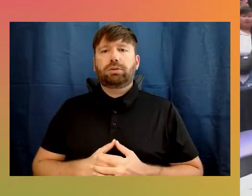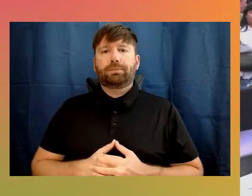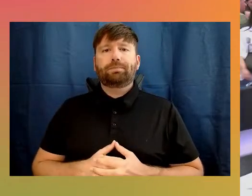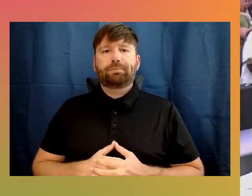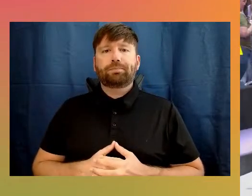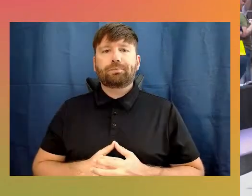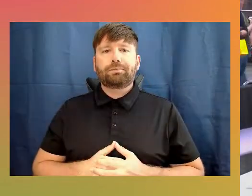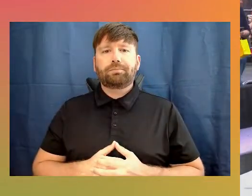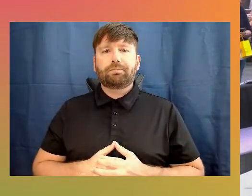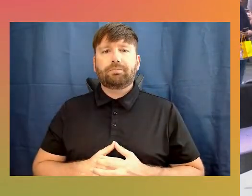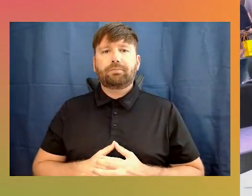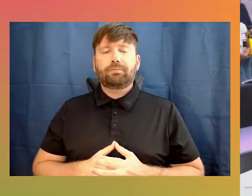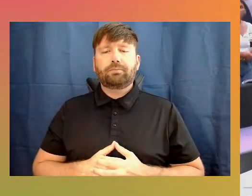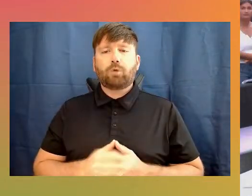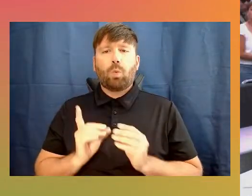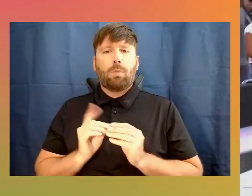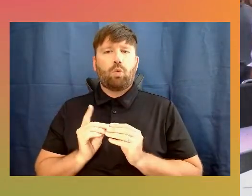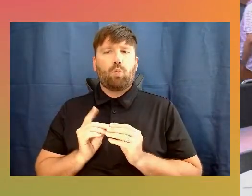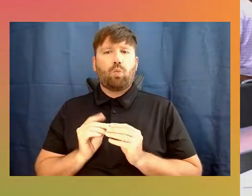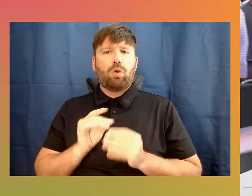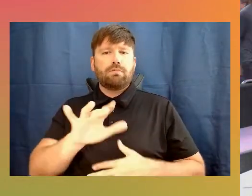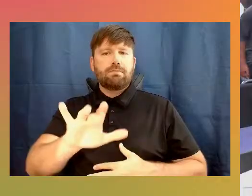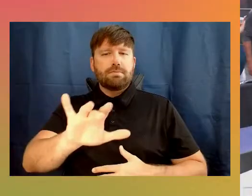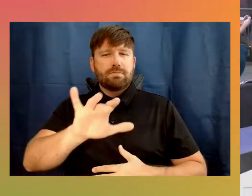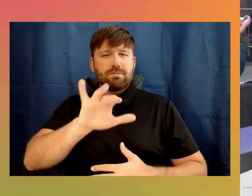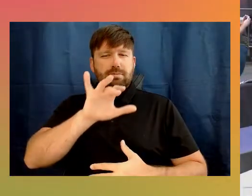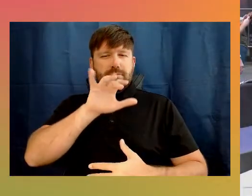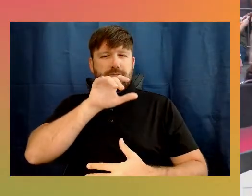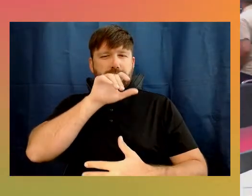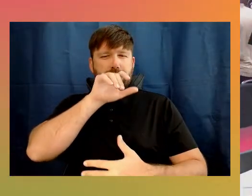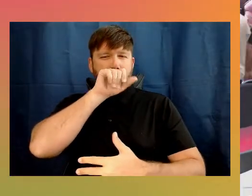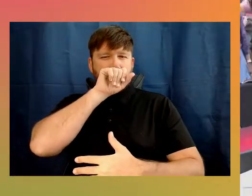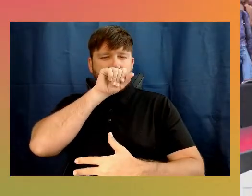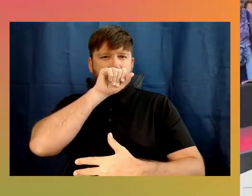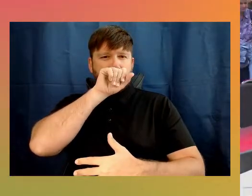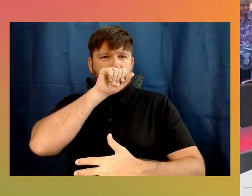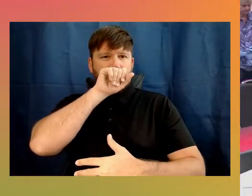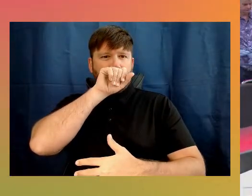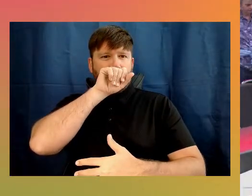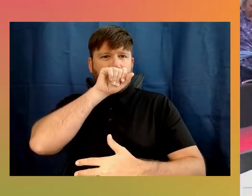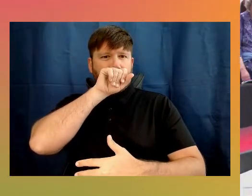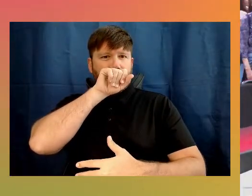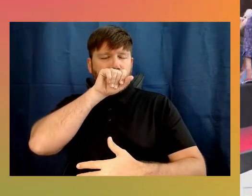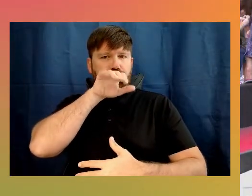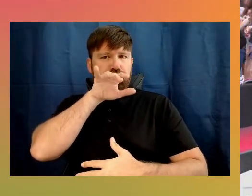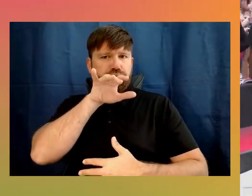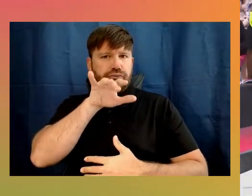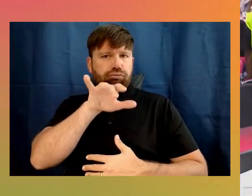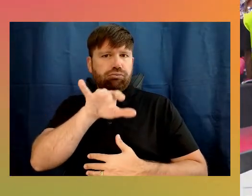BIG BREATH IN. BIG EXHALE OUT.